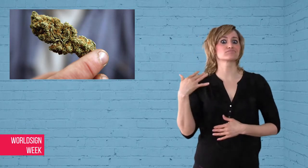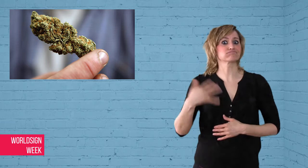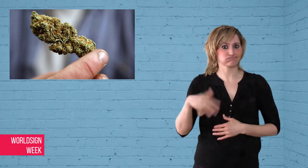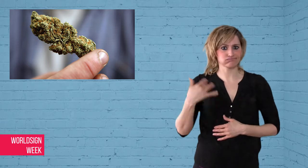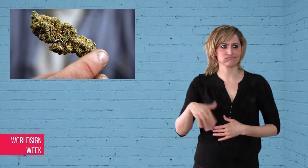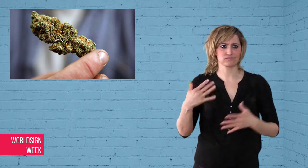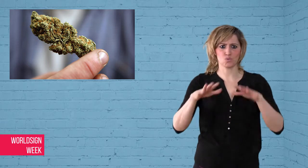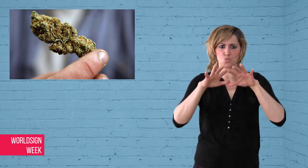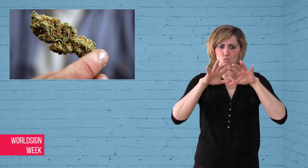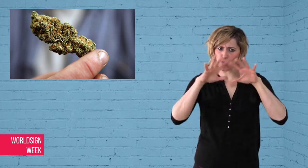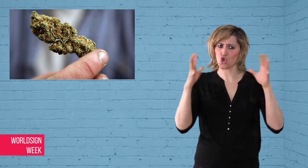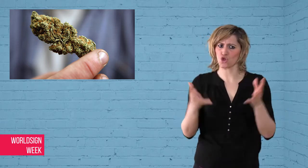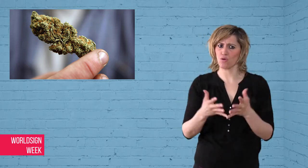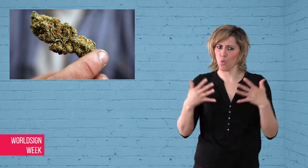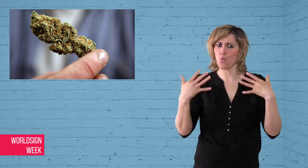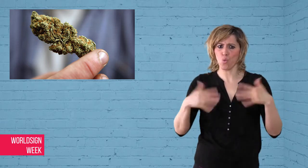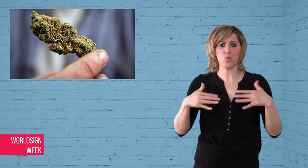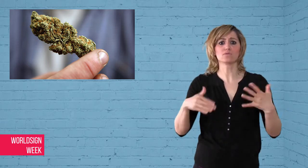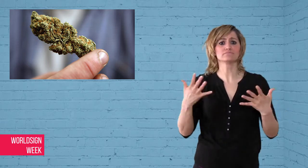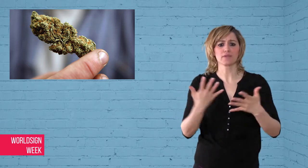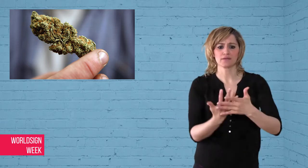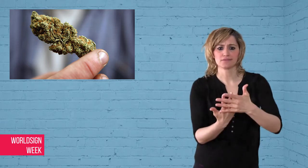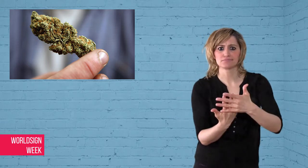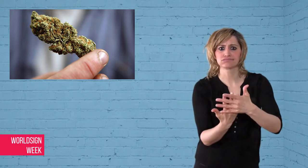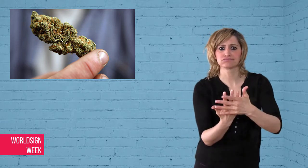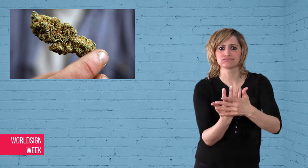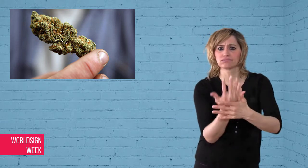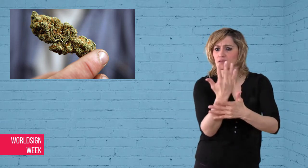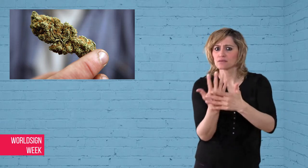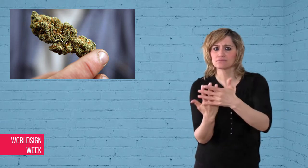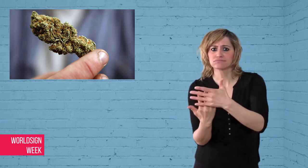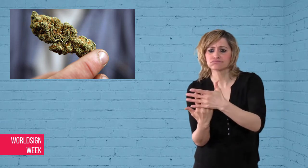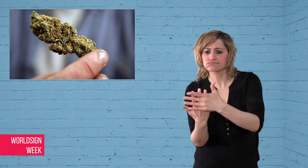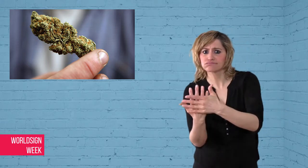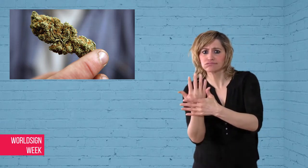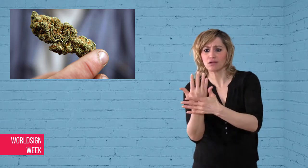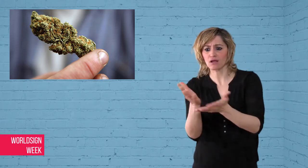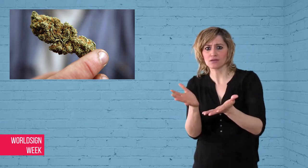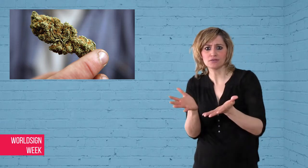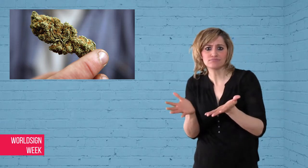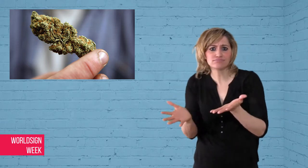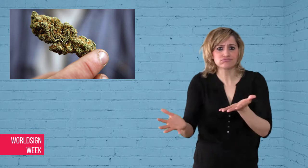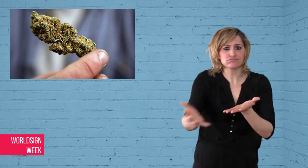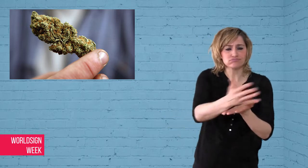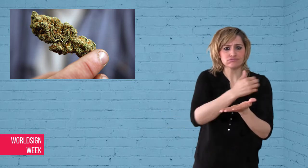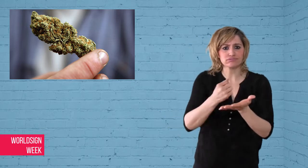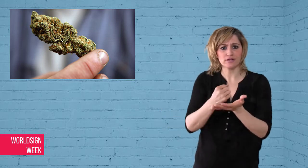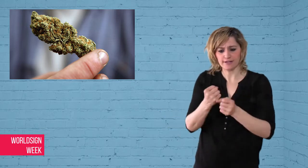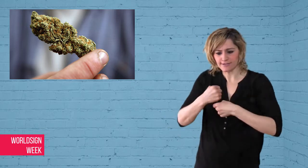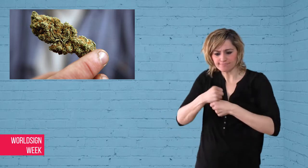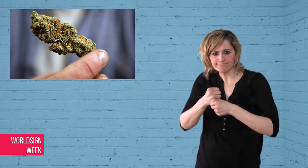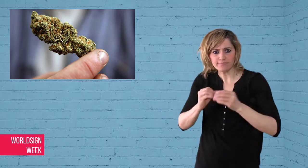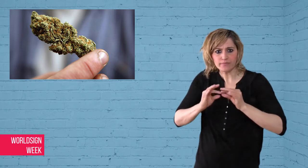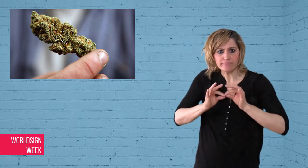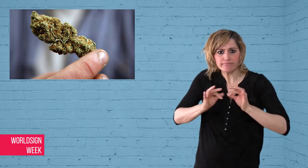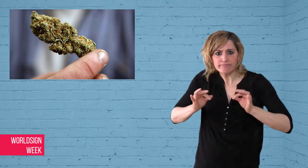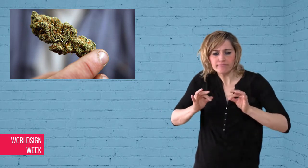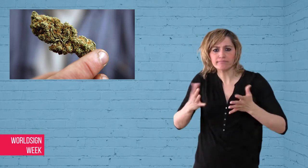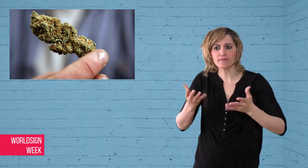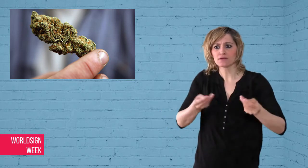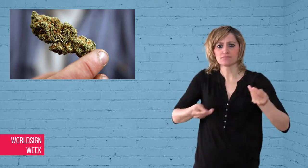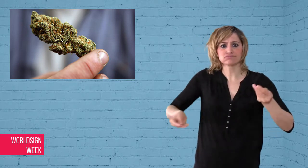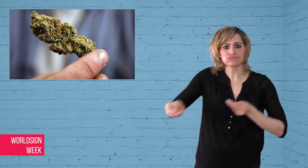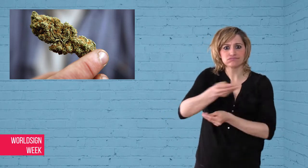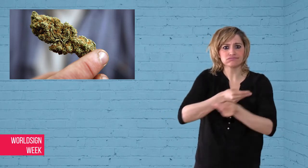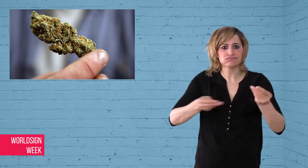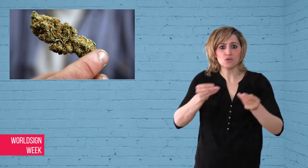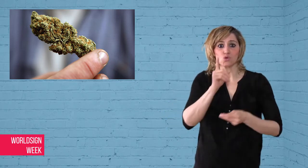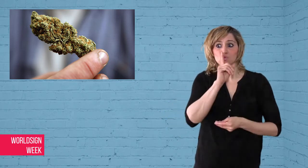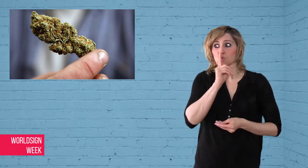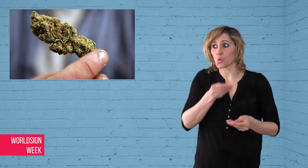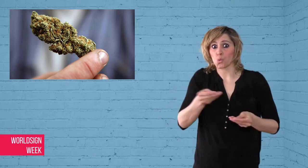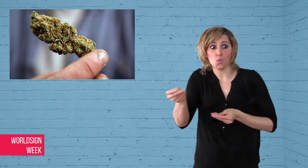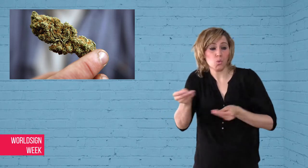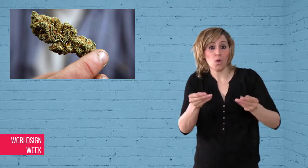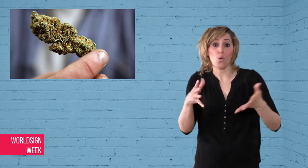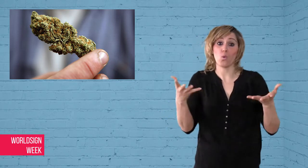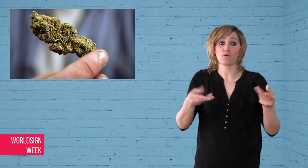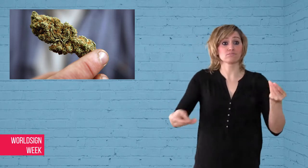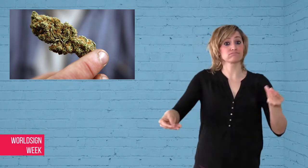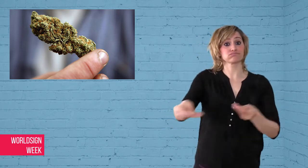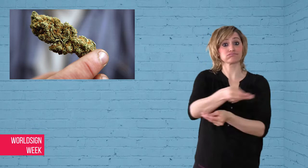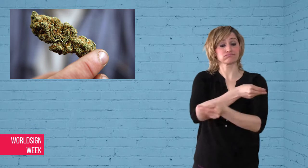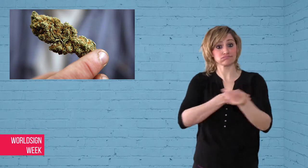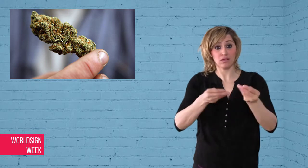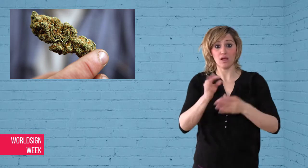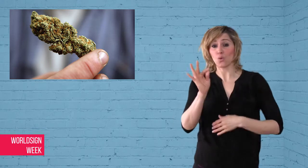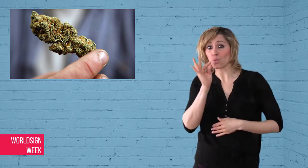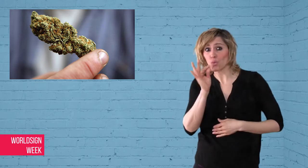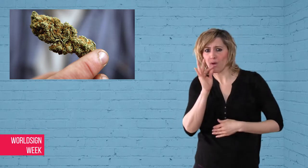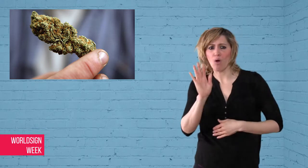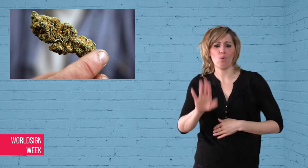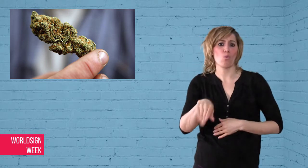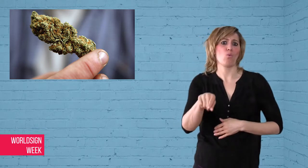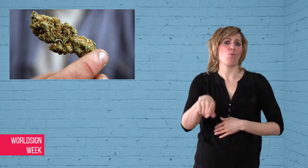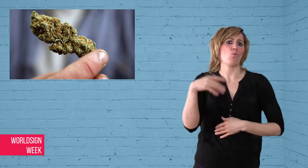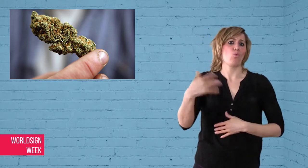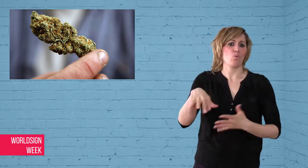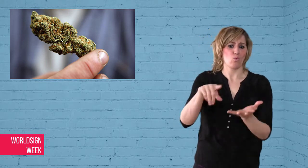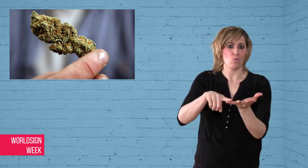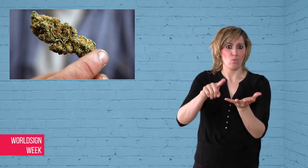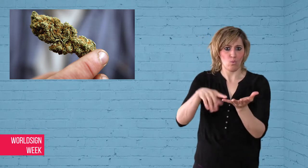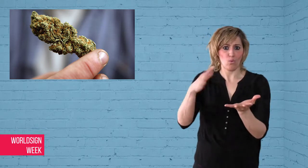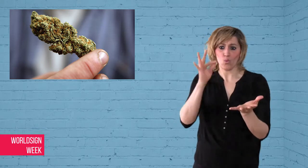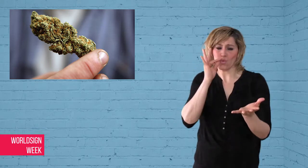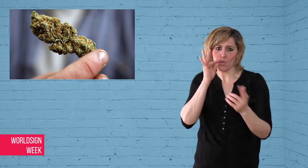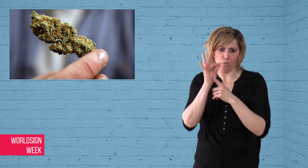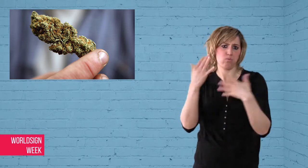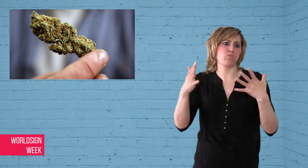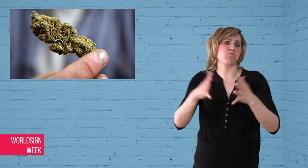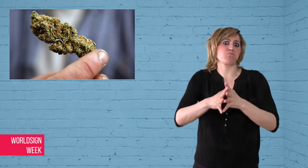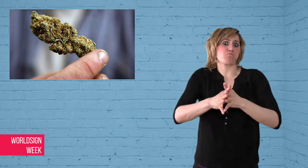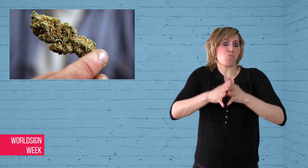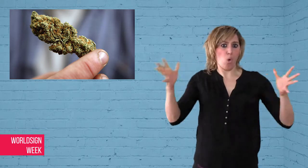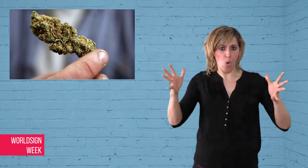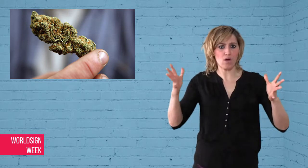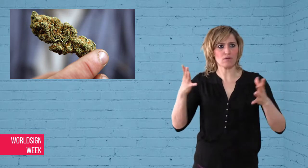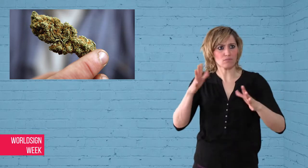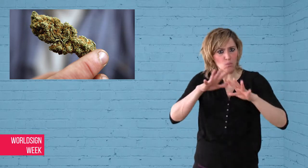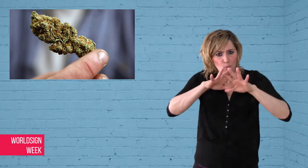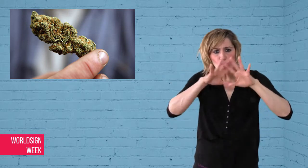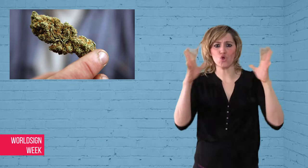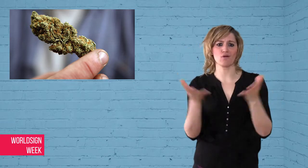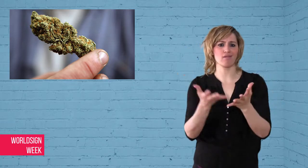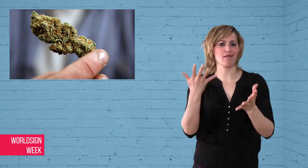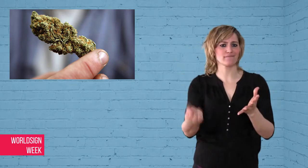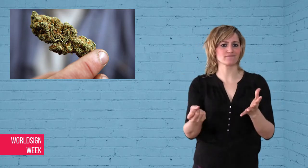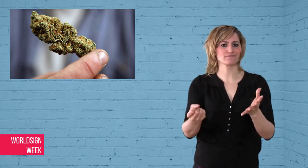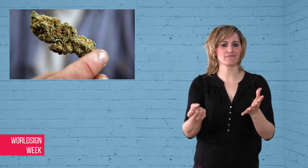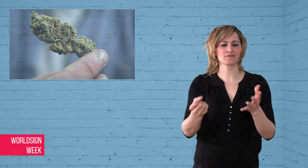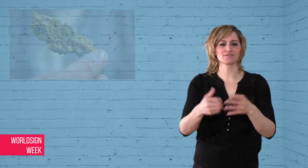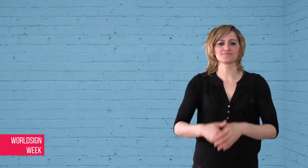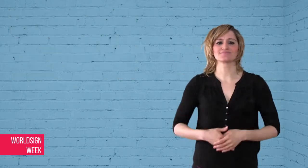trafficked and consumed drug worldwide.